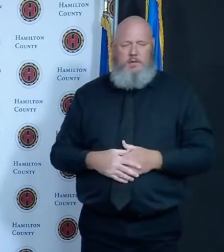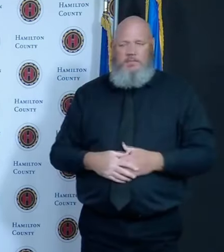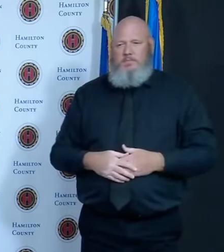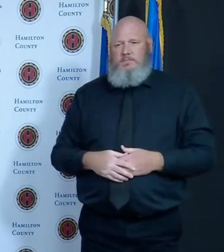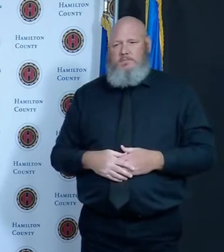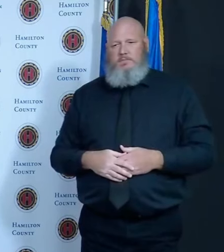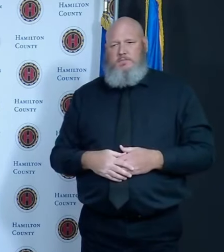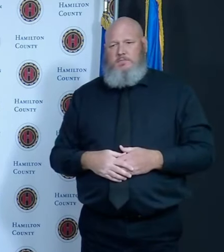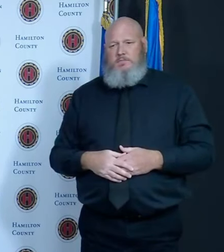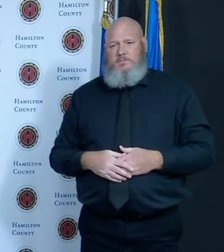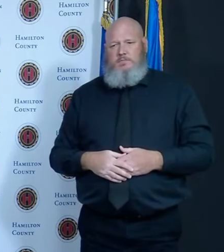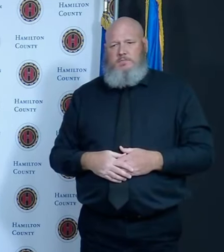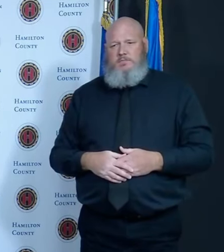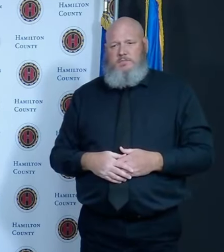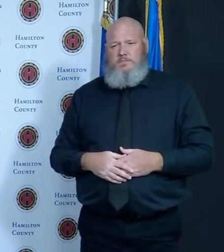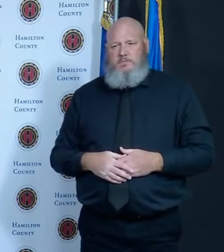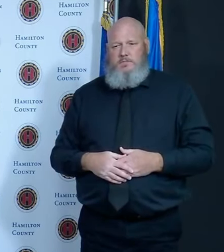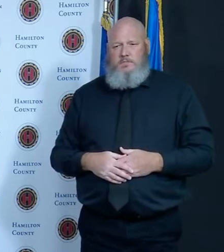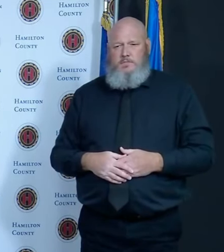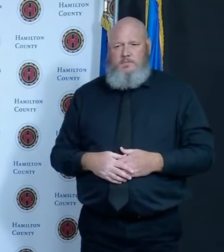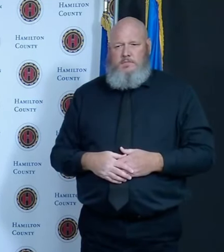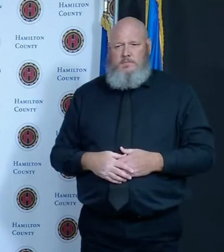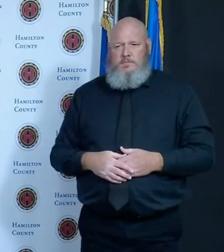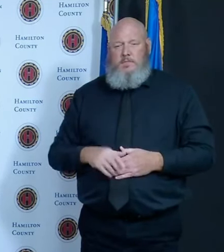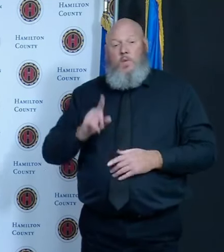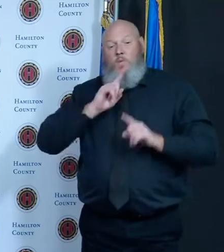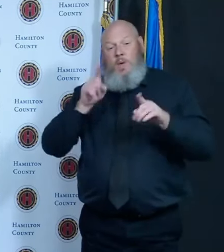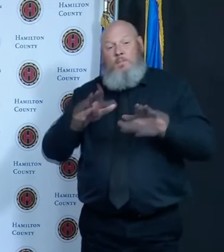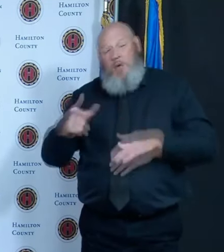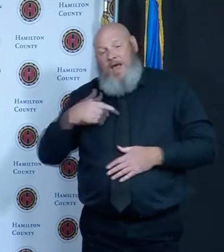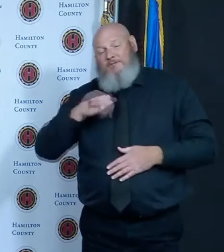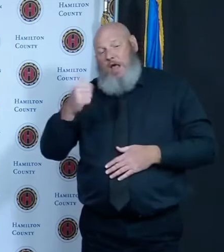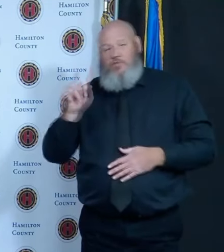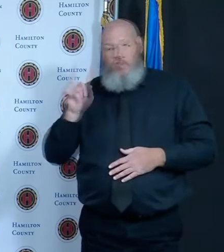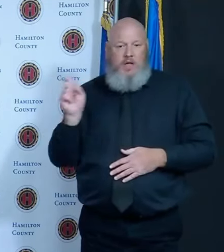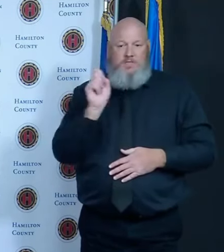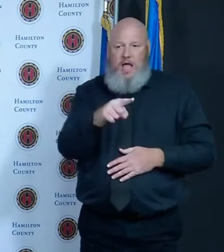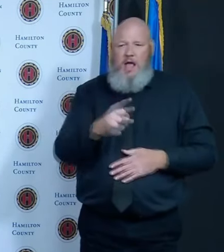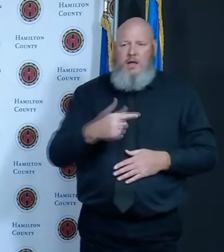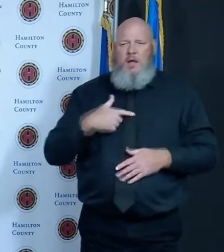current of doubt about the state's numbers you know they have projected